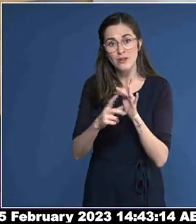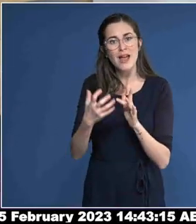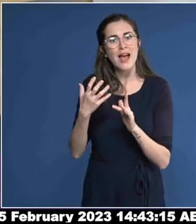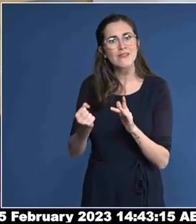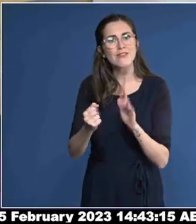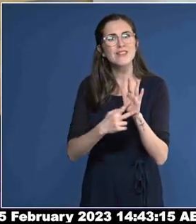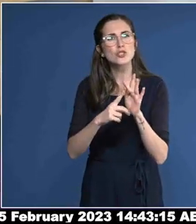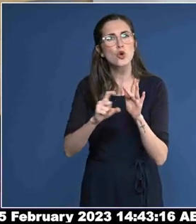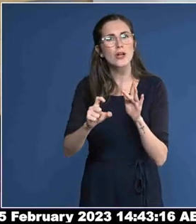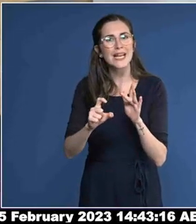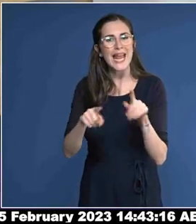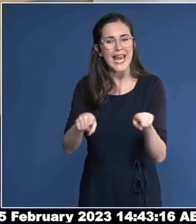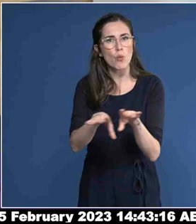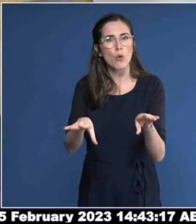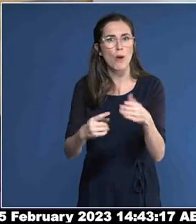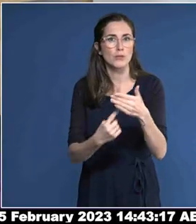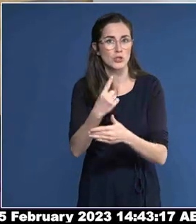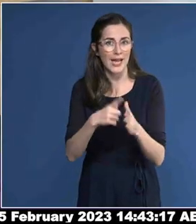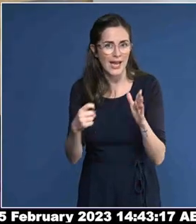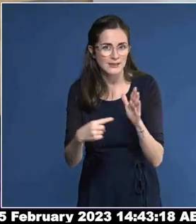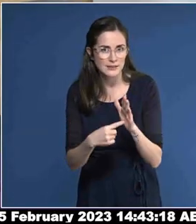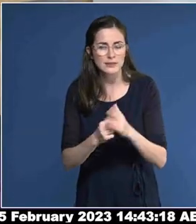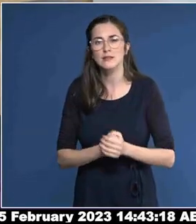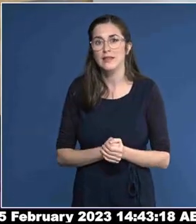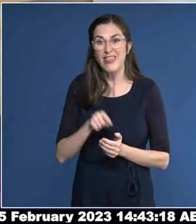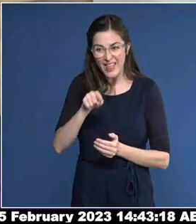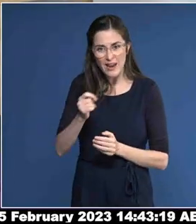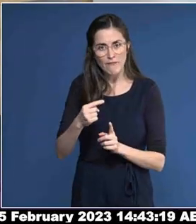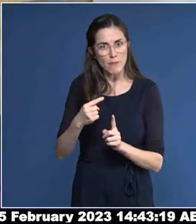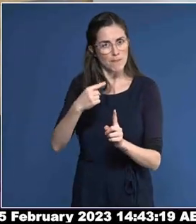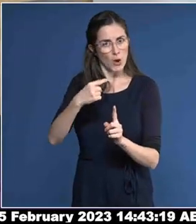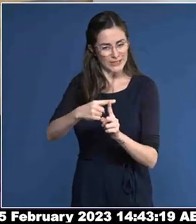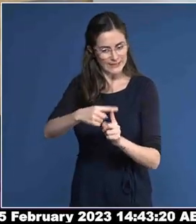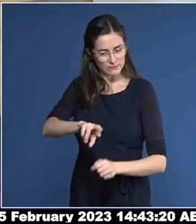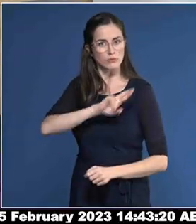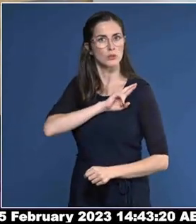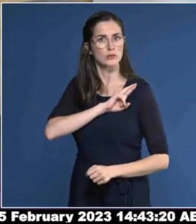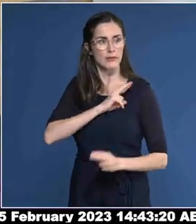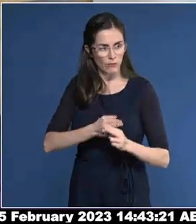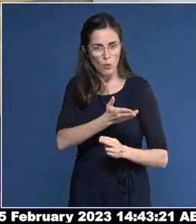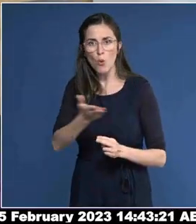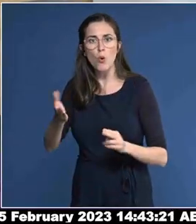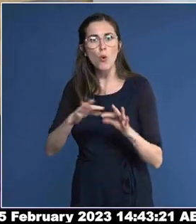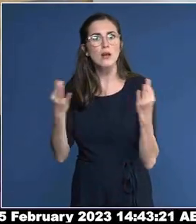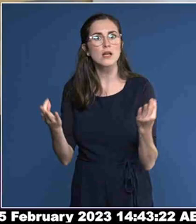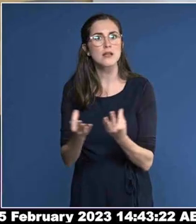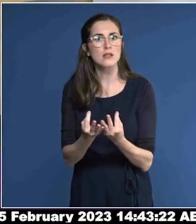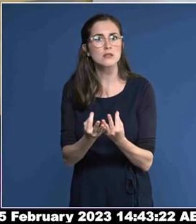positive duty on service providers and those subject to the Equal Opportunity Act in